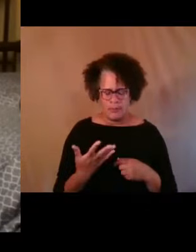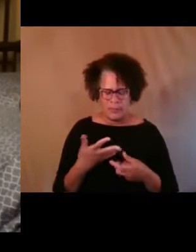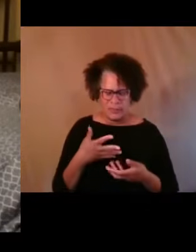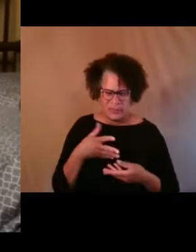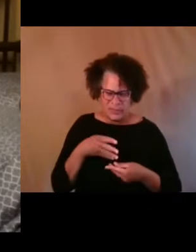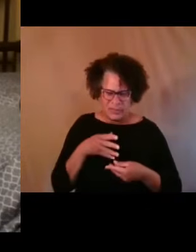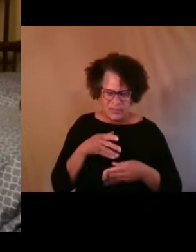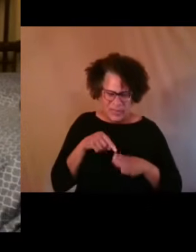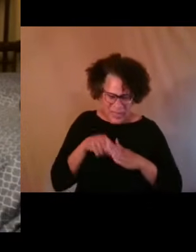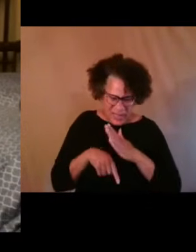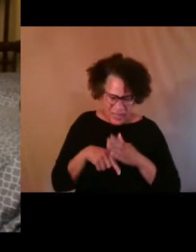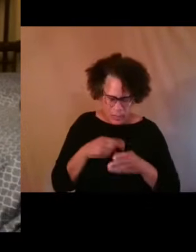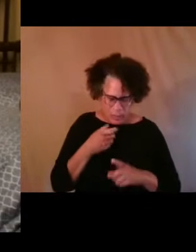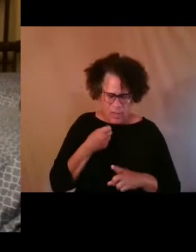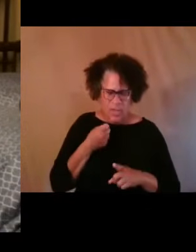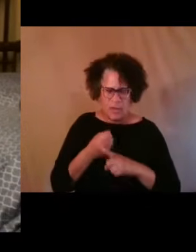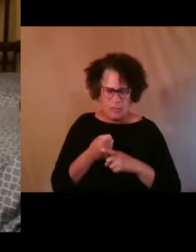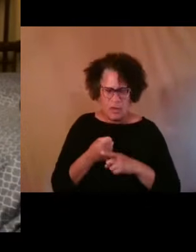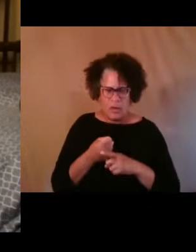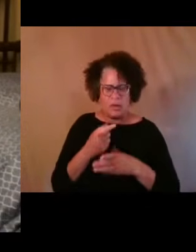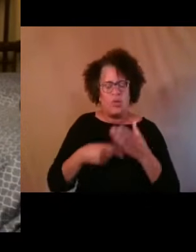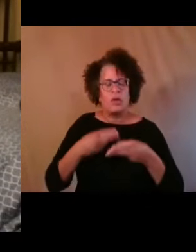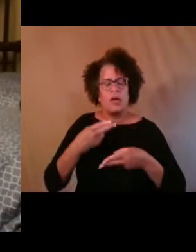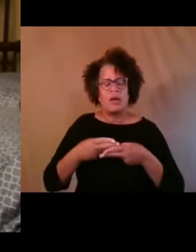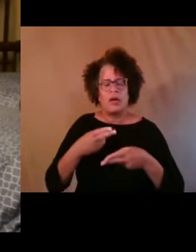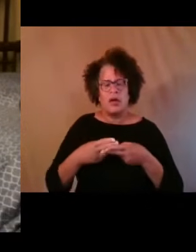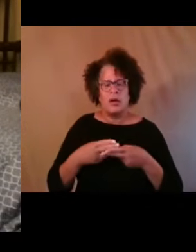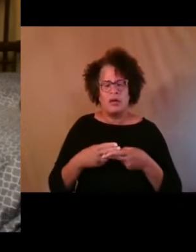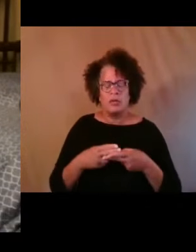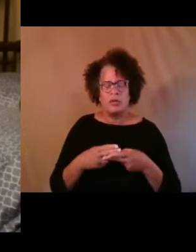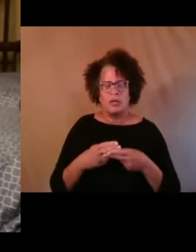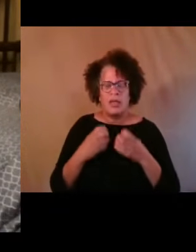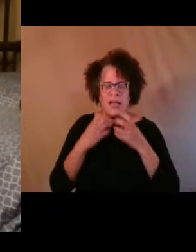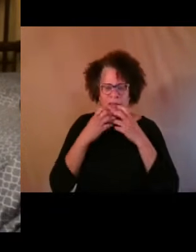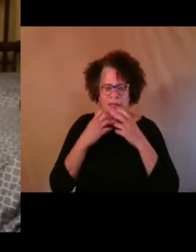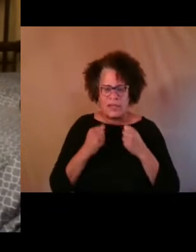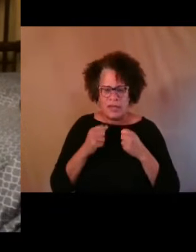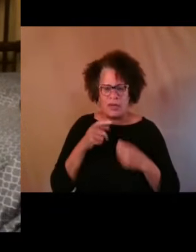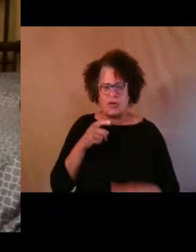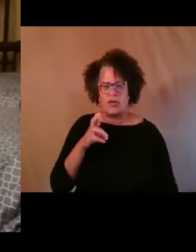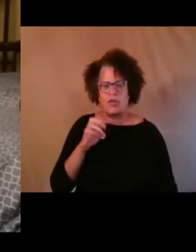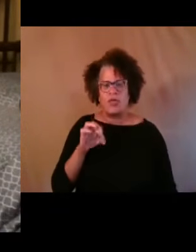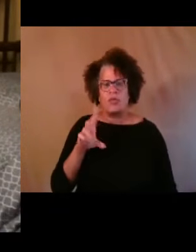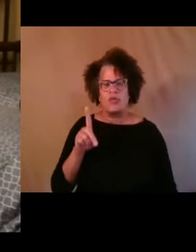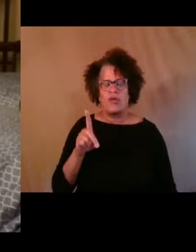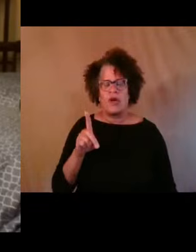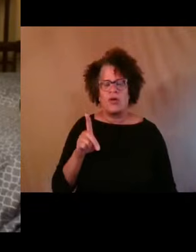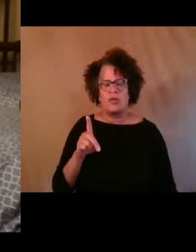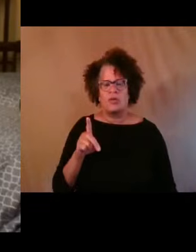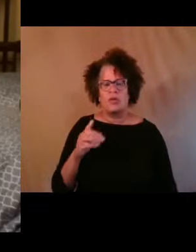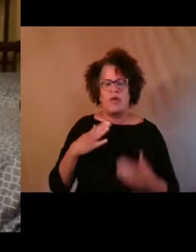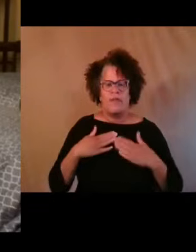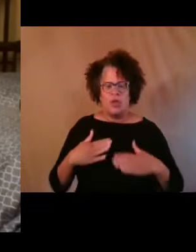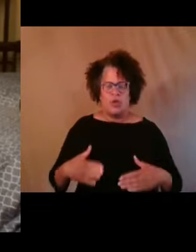on what I refer to as the sacred or the profound of the human being that I think is in every single person.